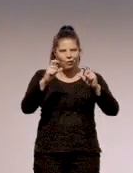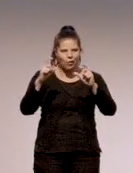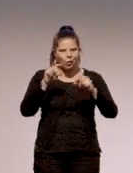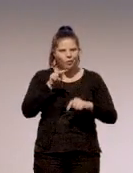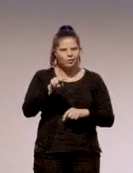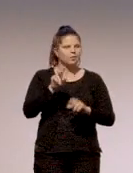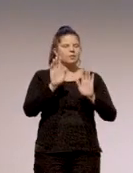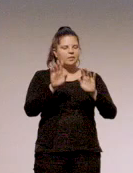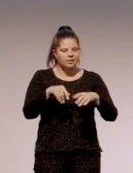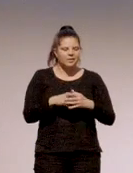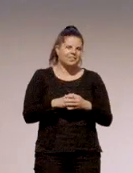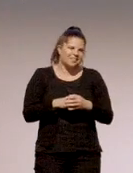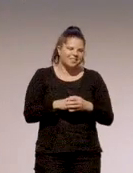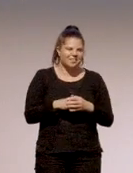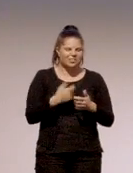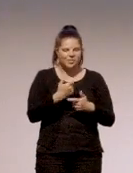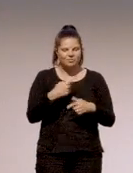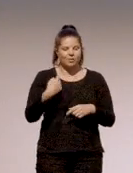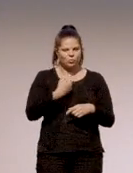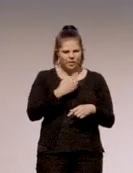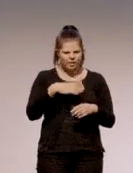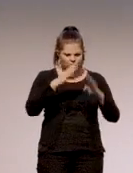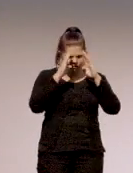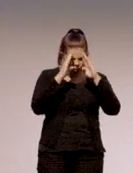We were just after a certain kind of person and that's all we had to deal with, right?